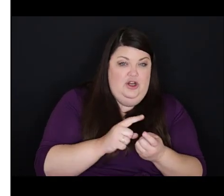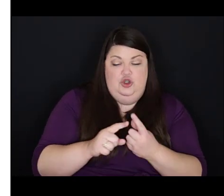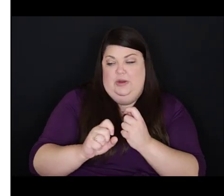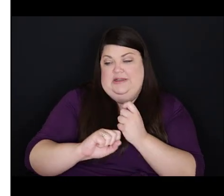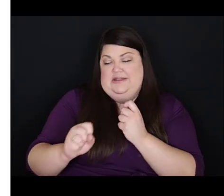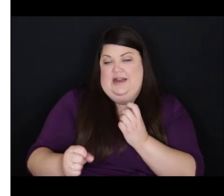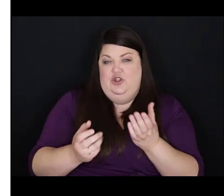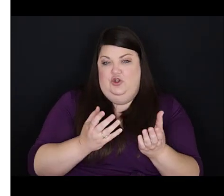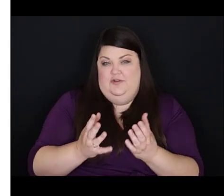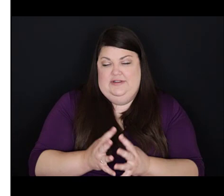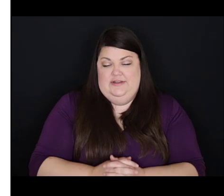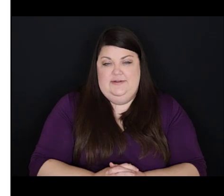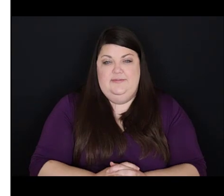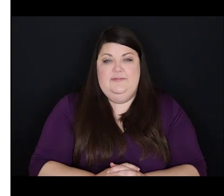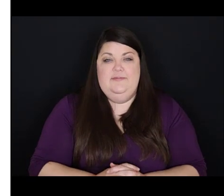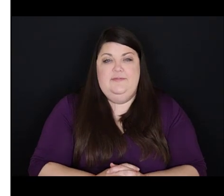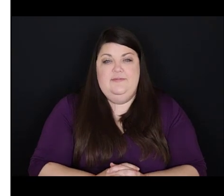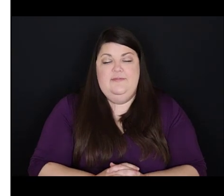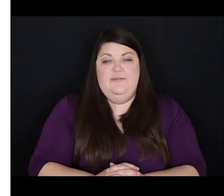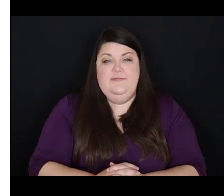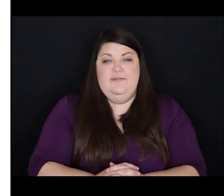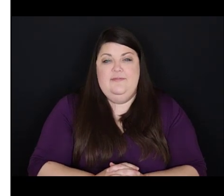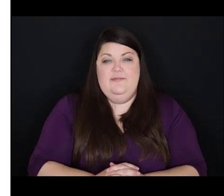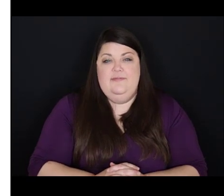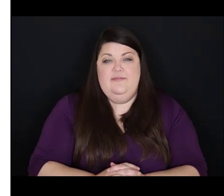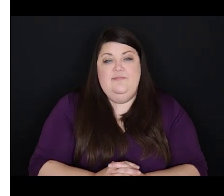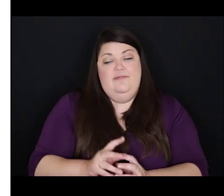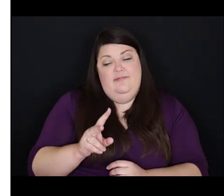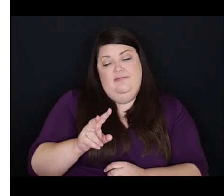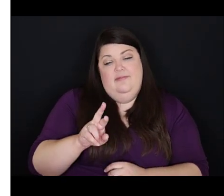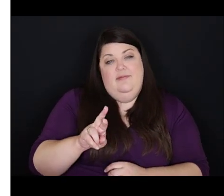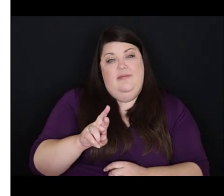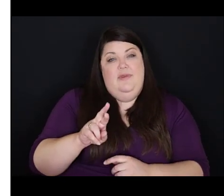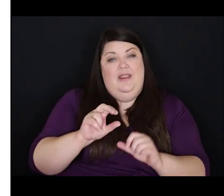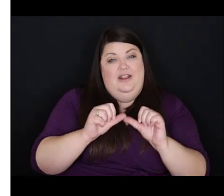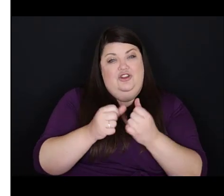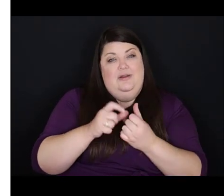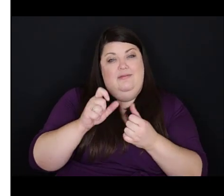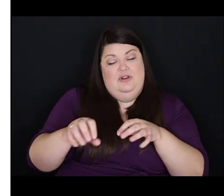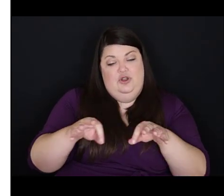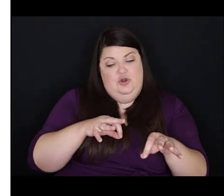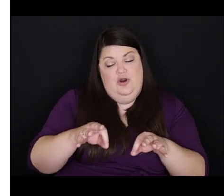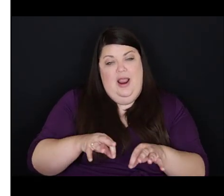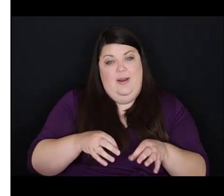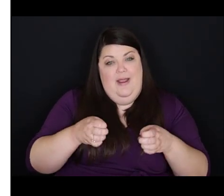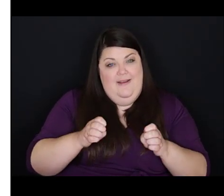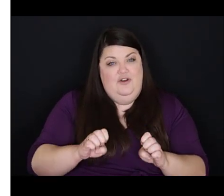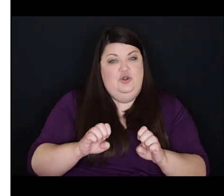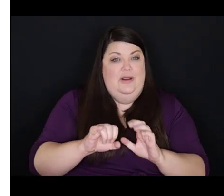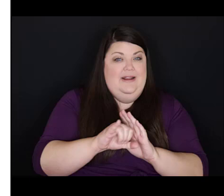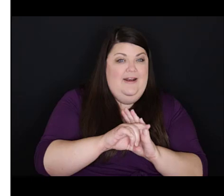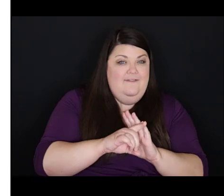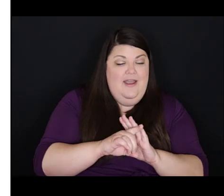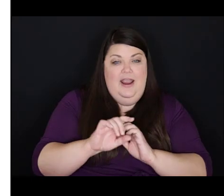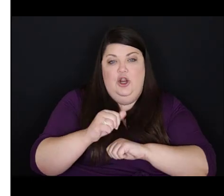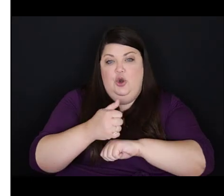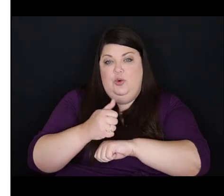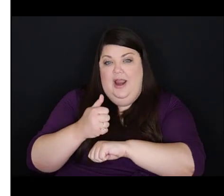VR agencies must also describe efforts to identify and arrange, including entering